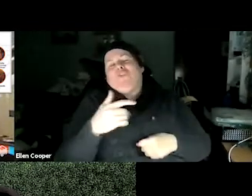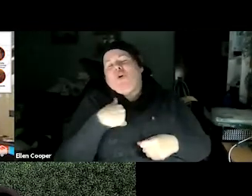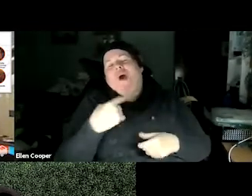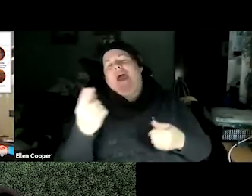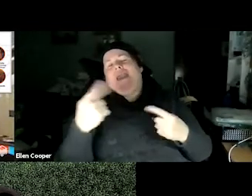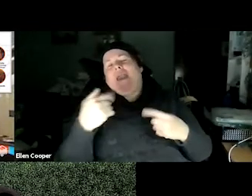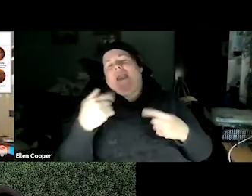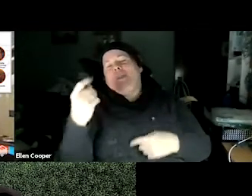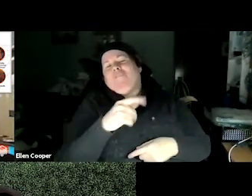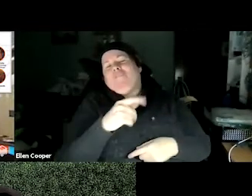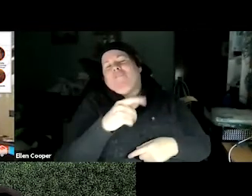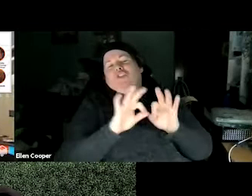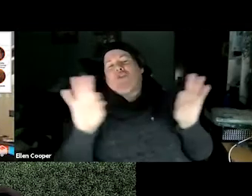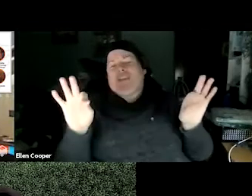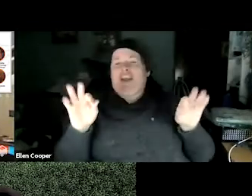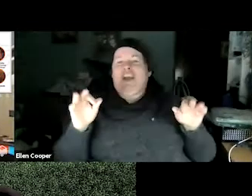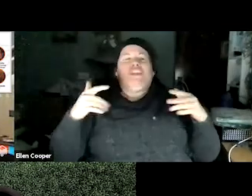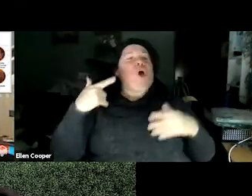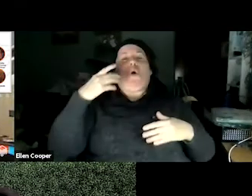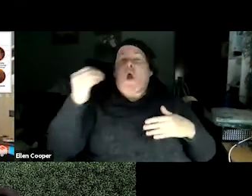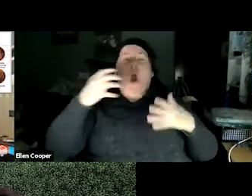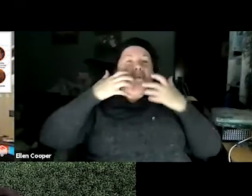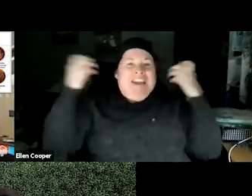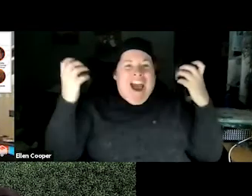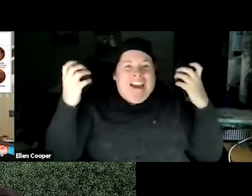Rick Mislan: All right. Go tigers. So I appreciate you being our lead off alumni